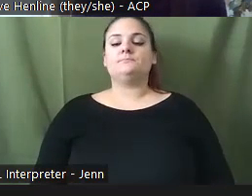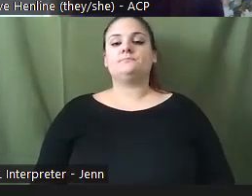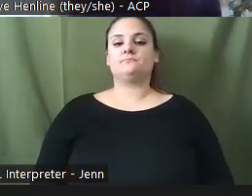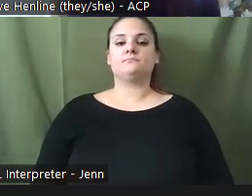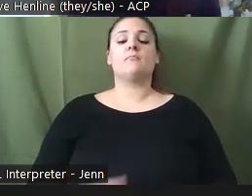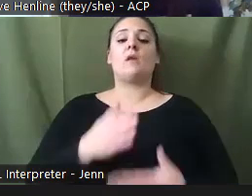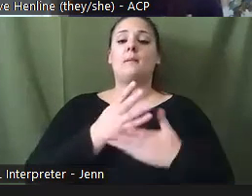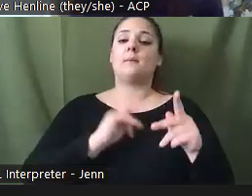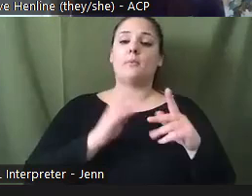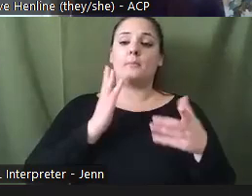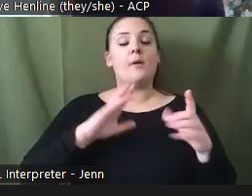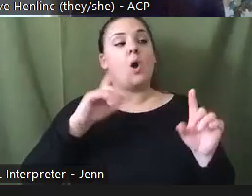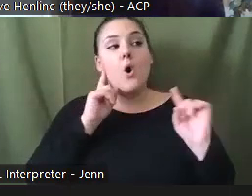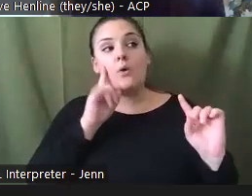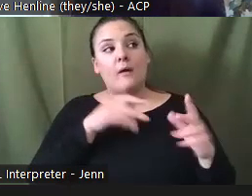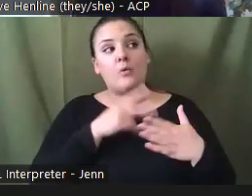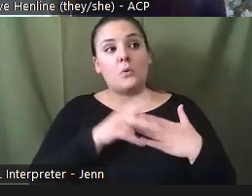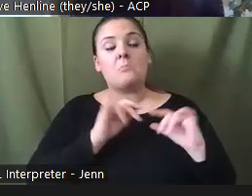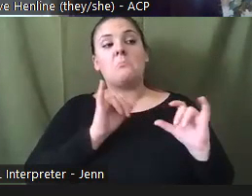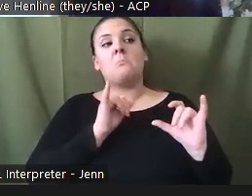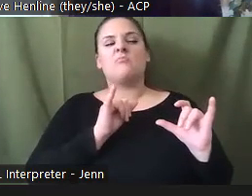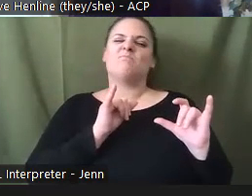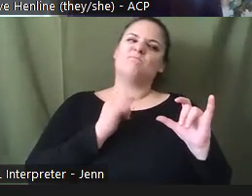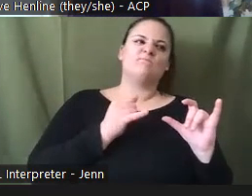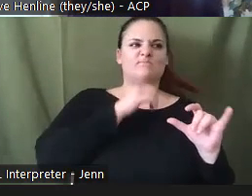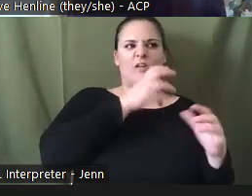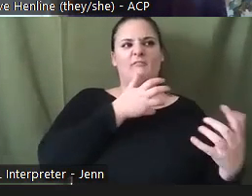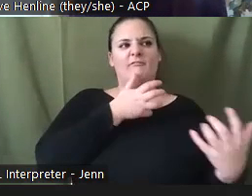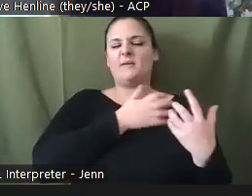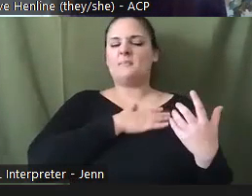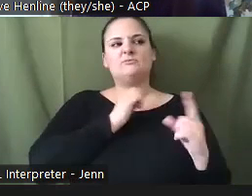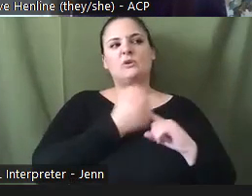the program and feel that it's not a good fit for them, or perhaps not be ready for the program